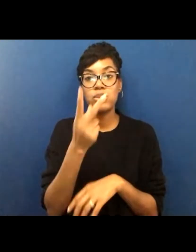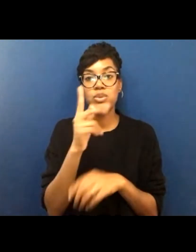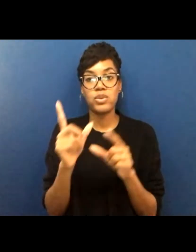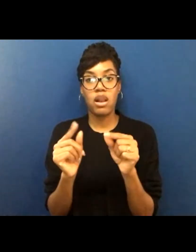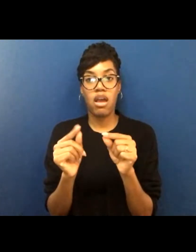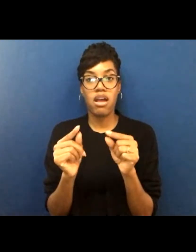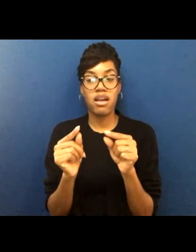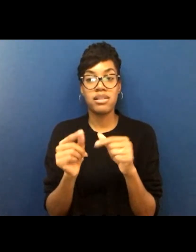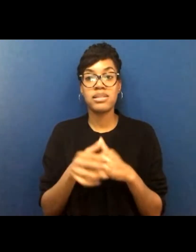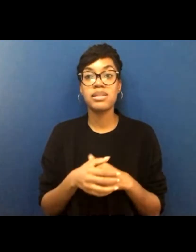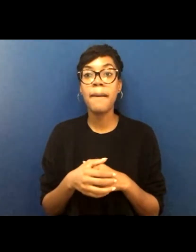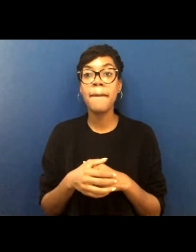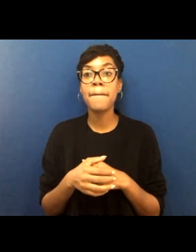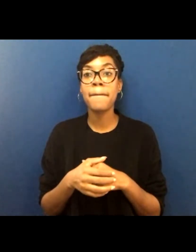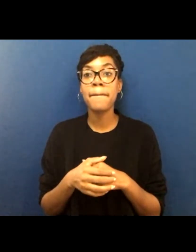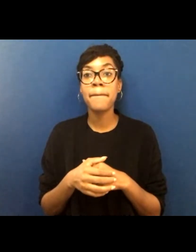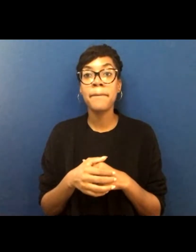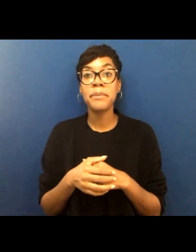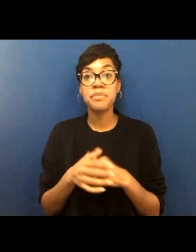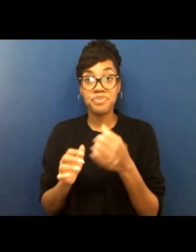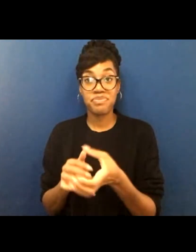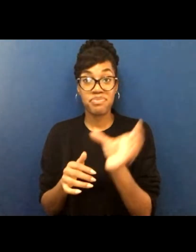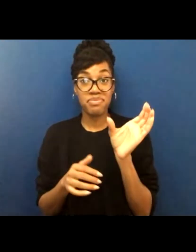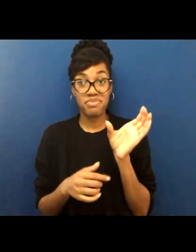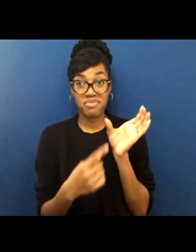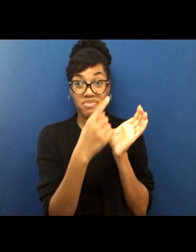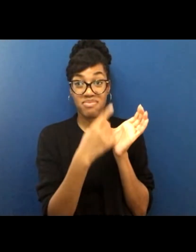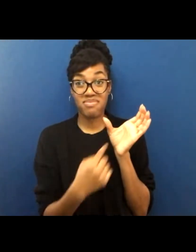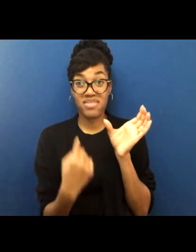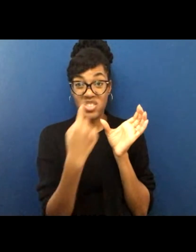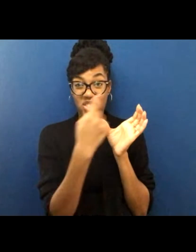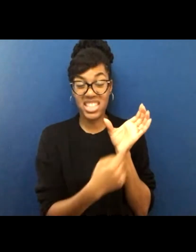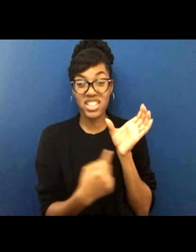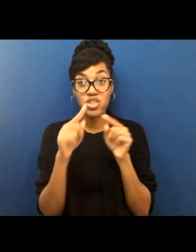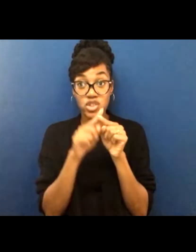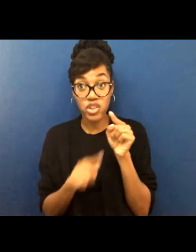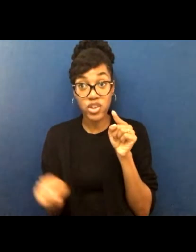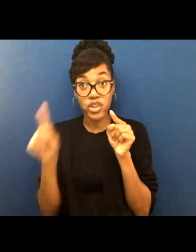If we look at the bottom, you see this big circular part on the bottom?